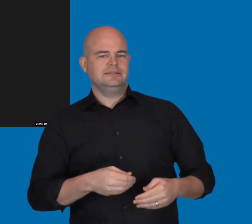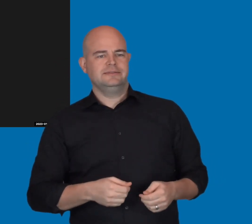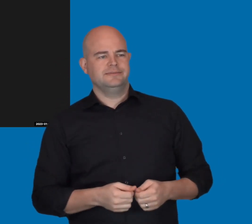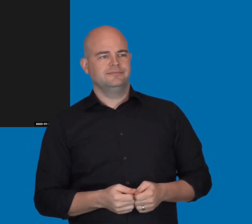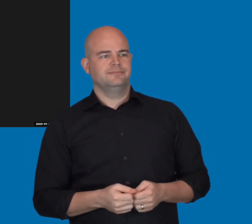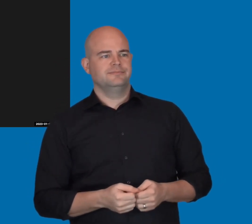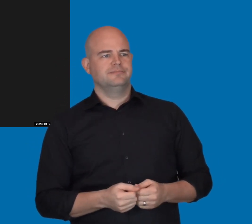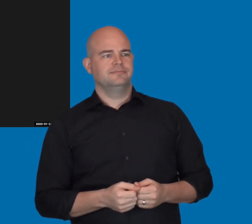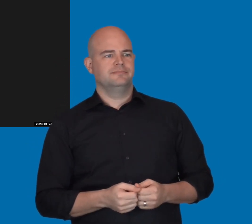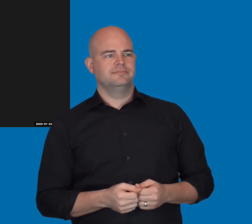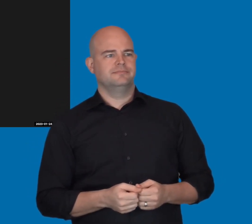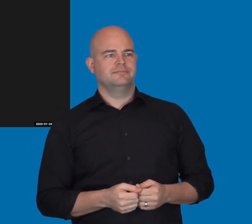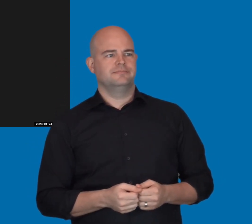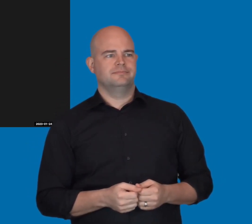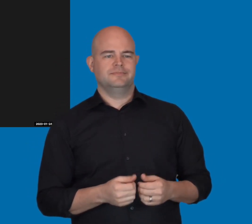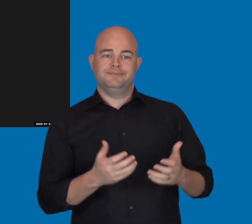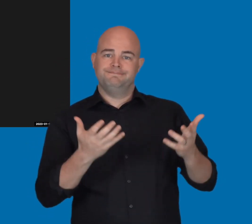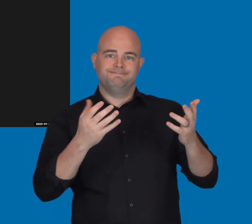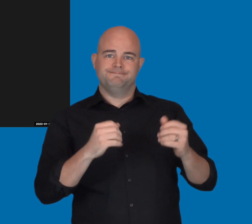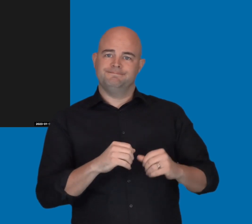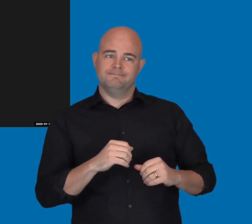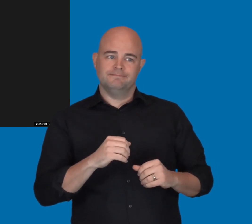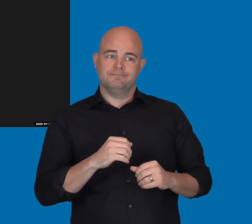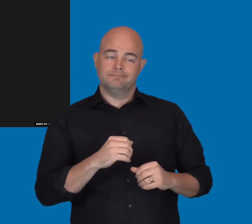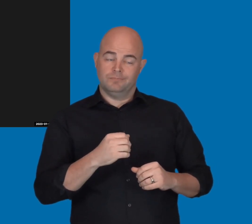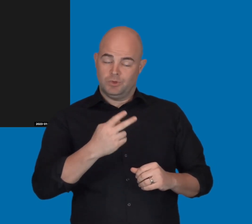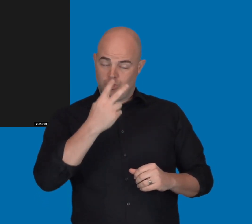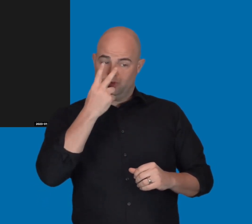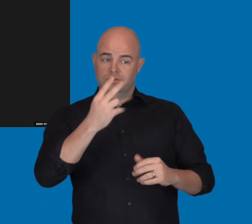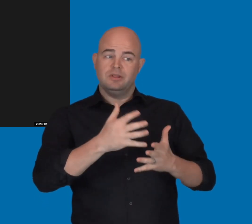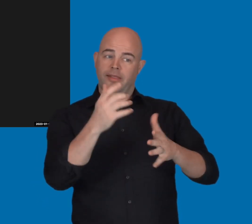with what faculty implement and create.